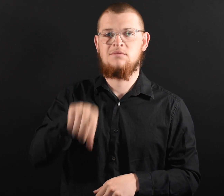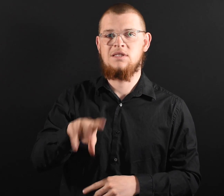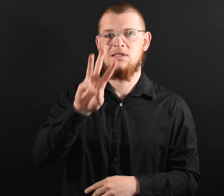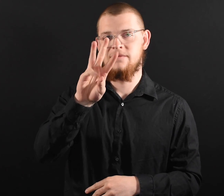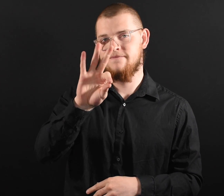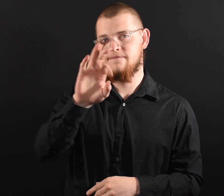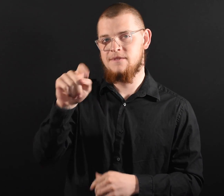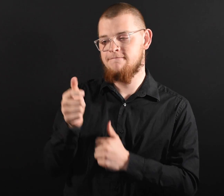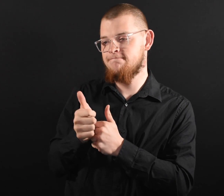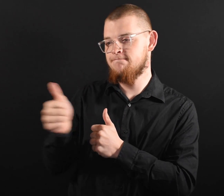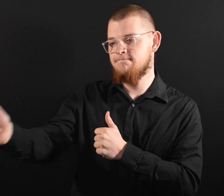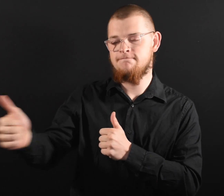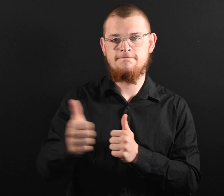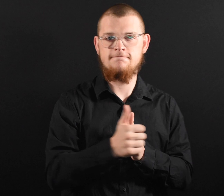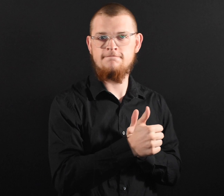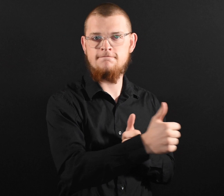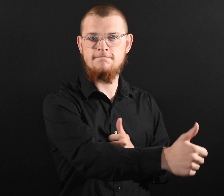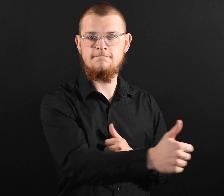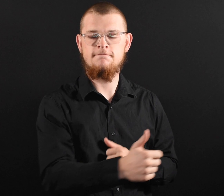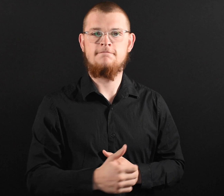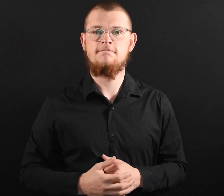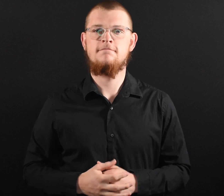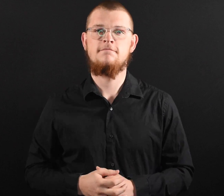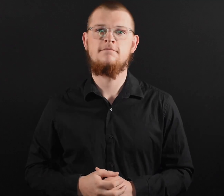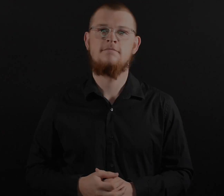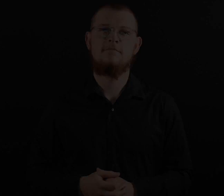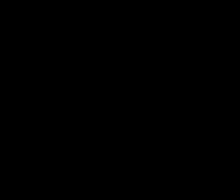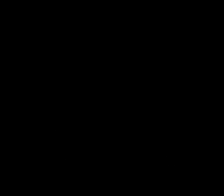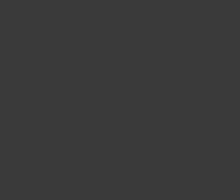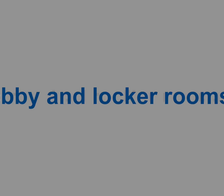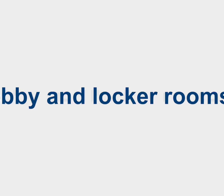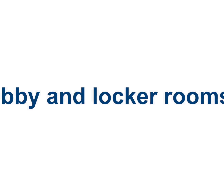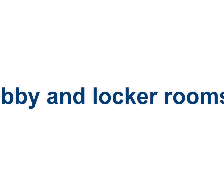distancing for each patron from different households is required while in the pool, and